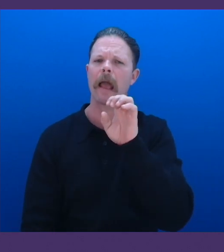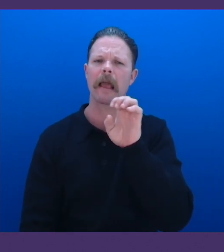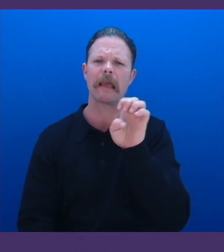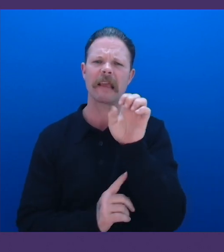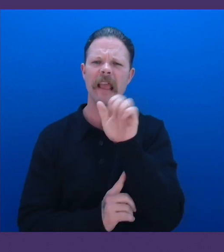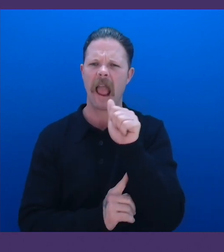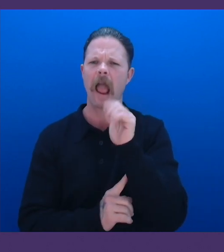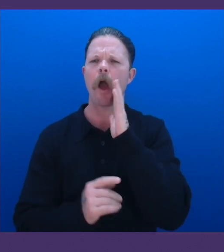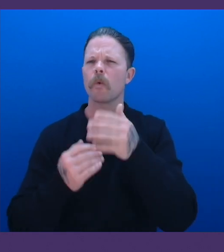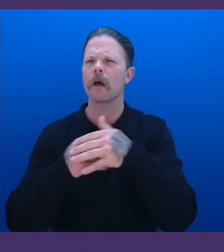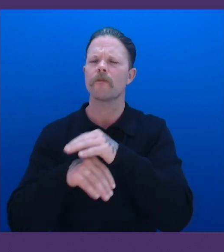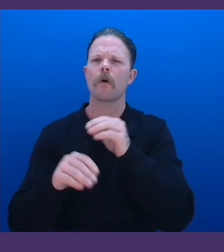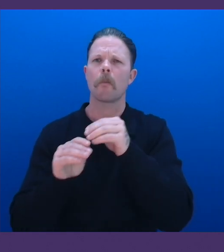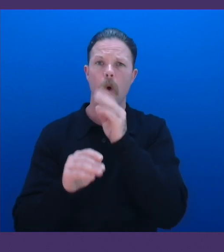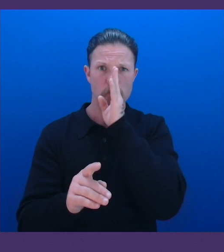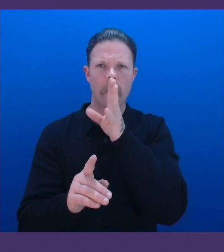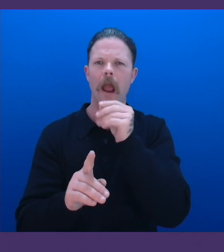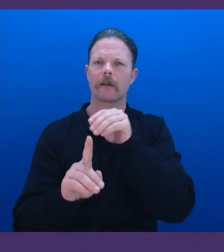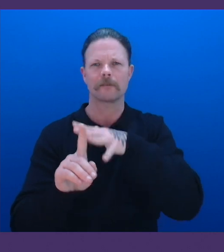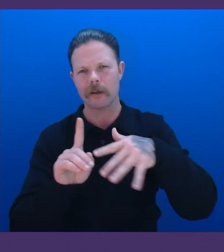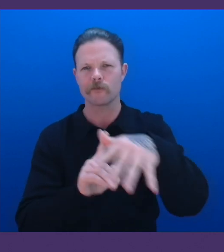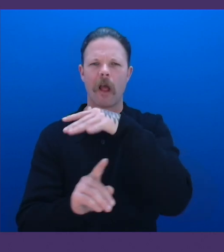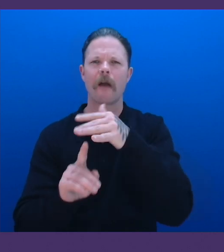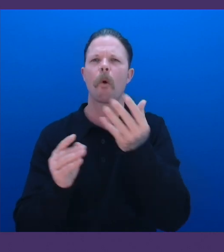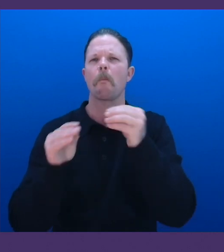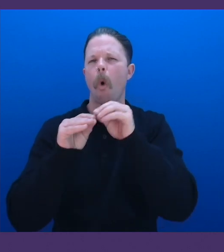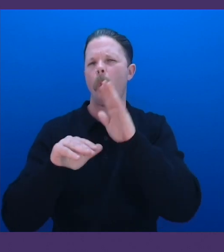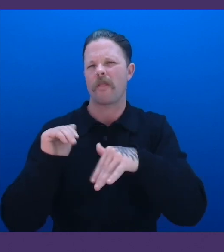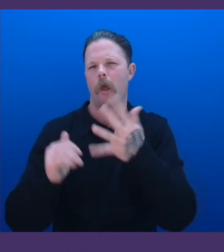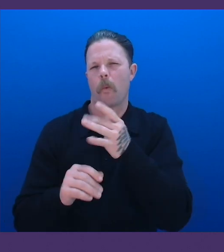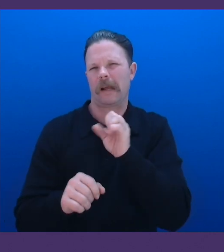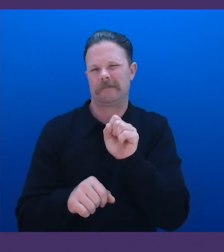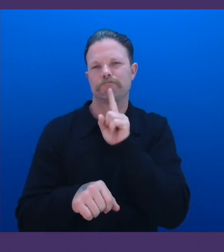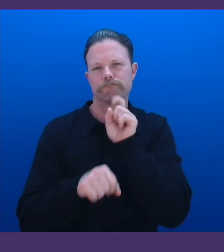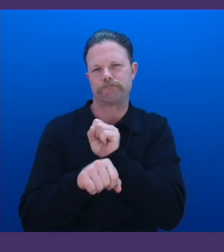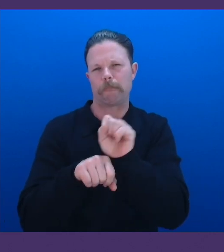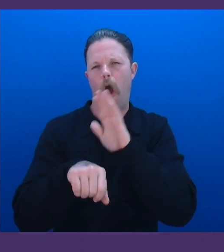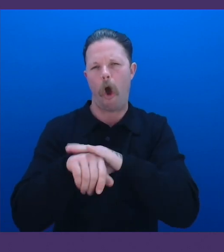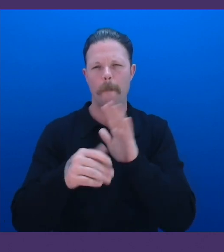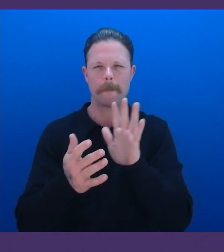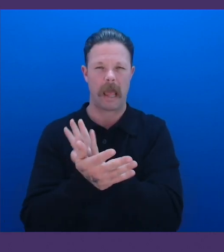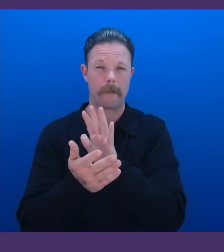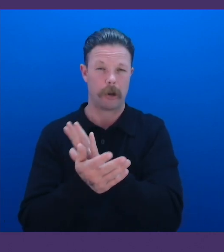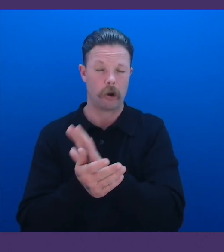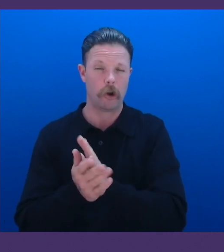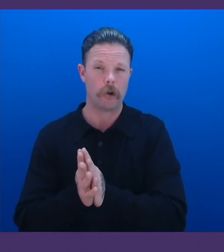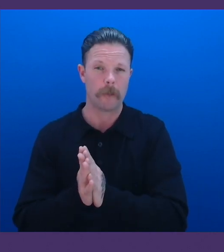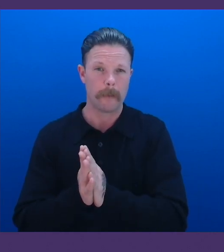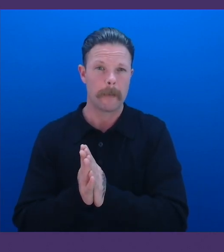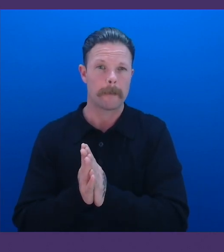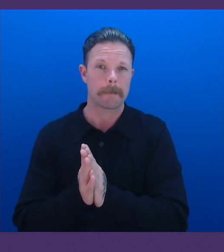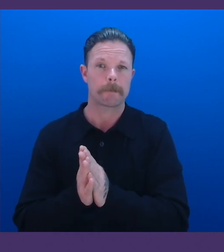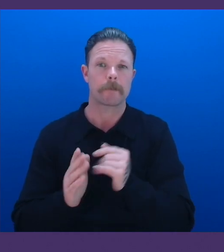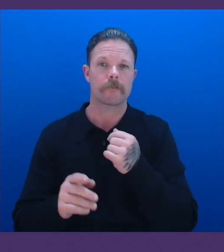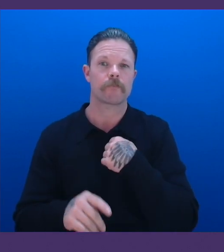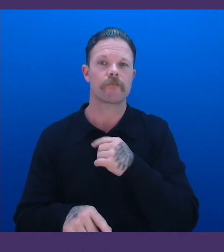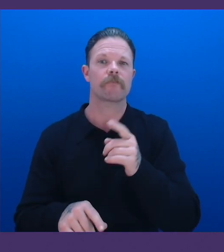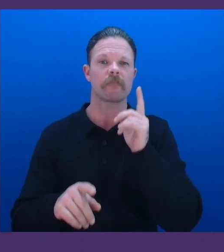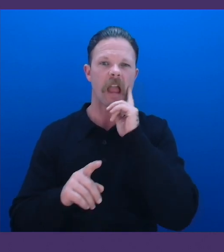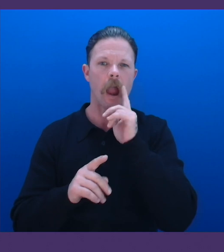than what is on the paper. So, what I hear is questions, questions, questions. A lot of people like Léonie said waking up very late,